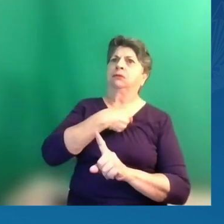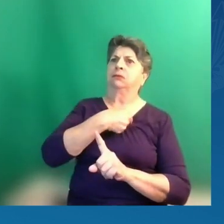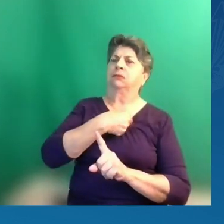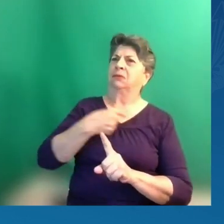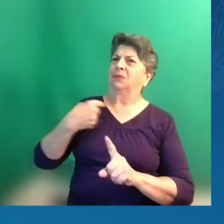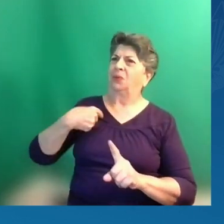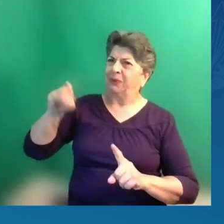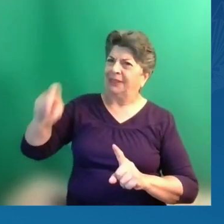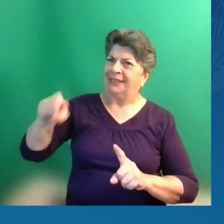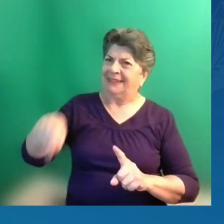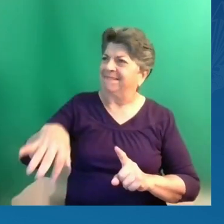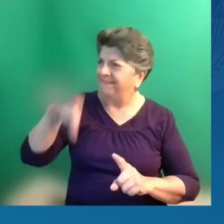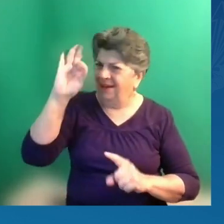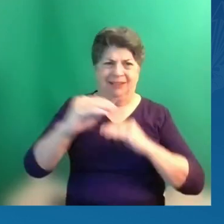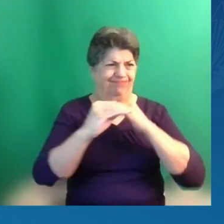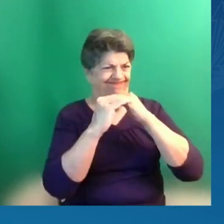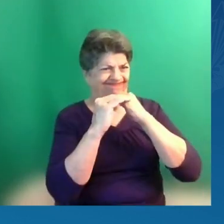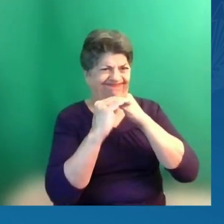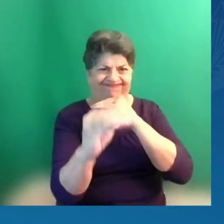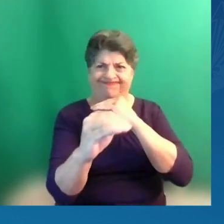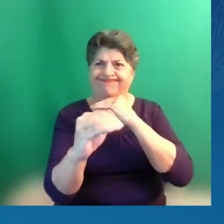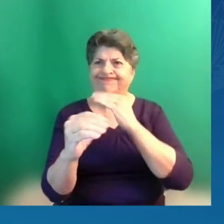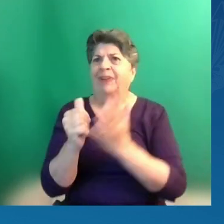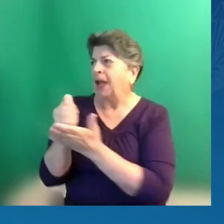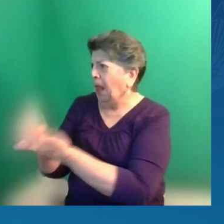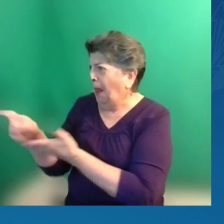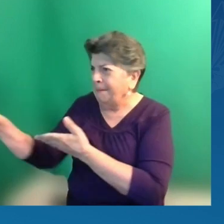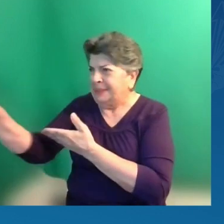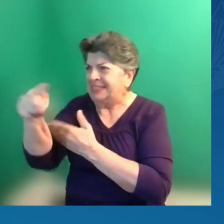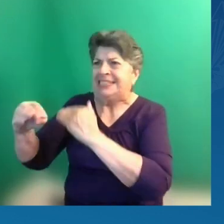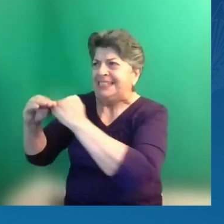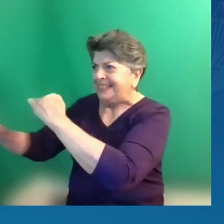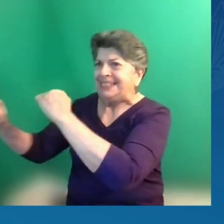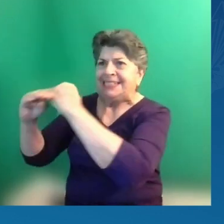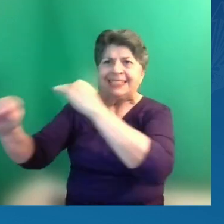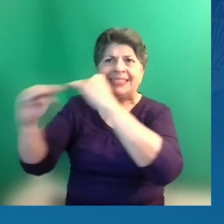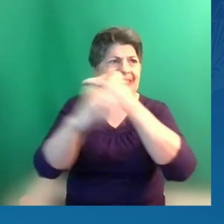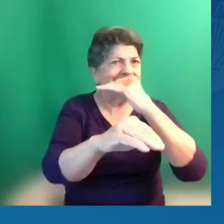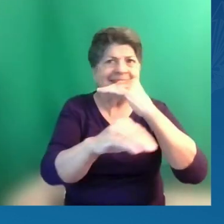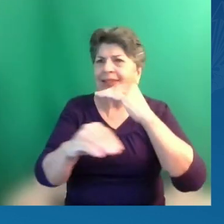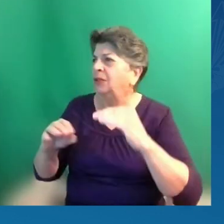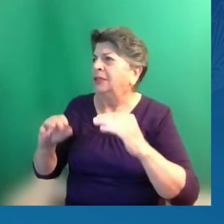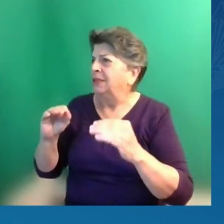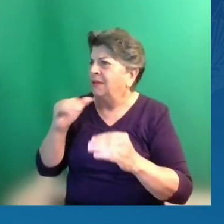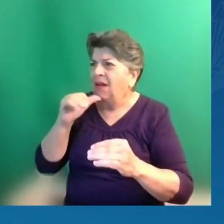it becomes more difficult for communities to produce food, as these experts have talked about,